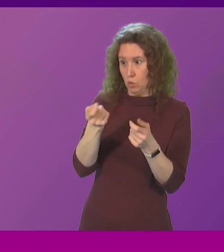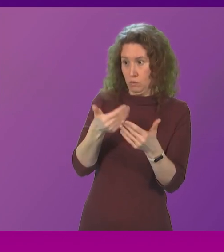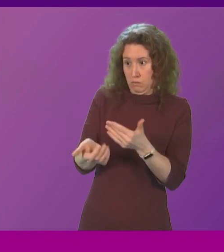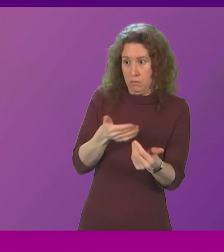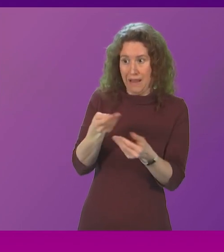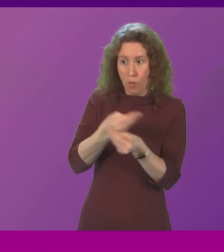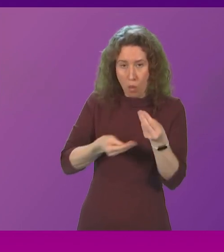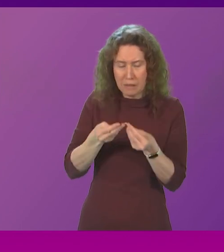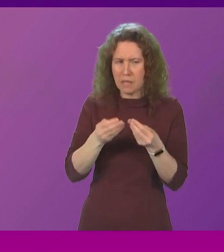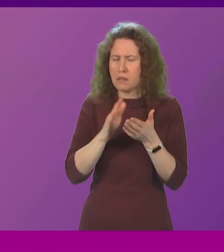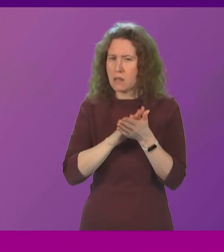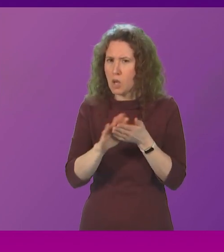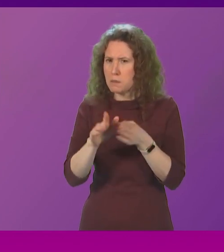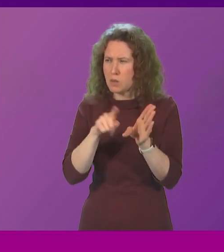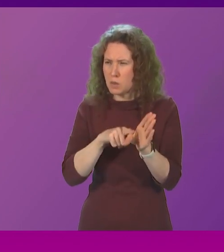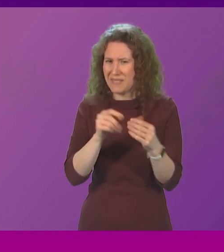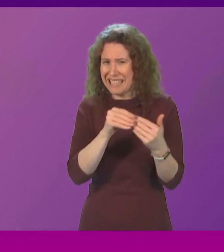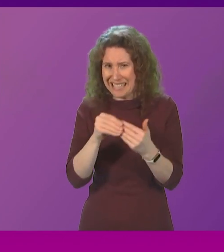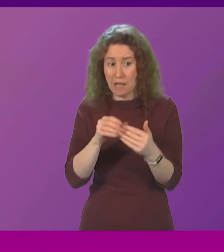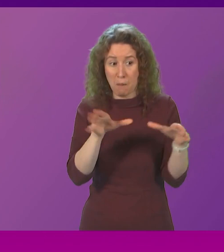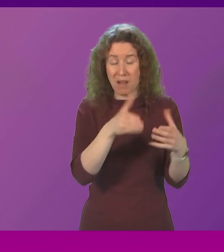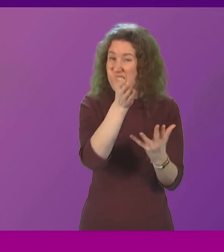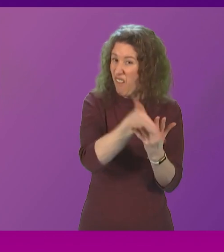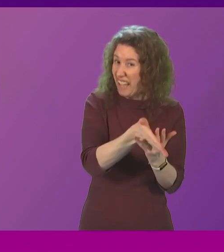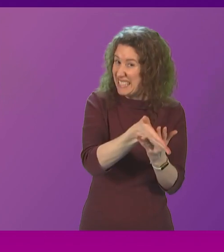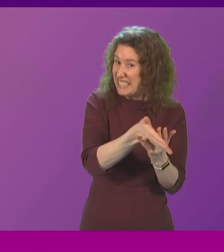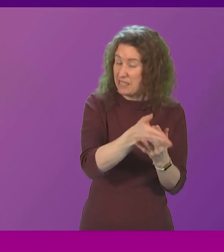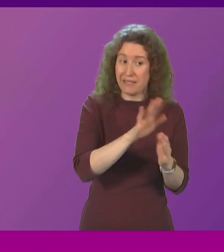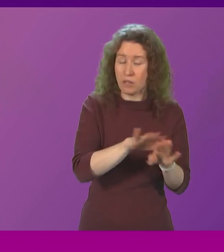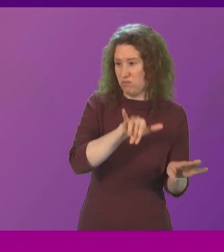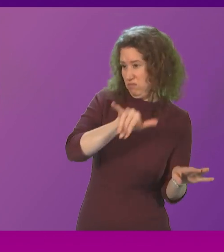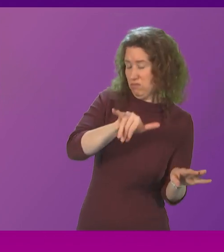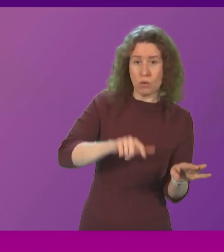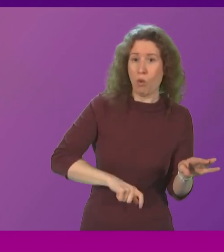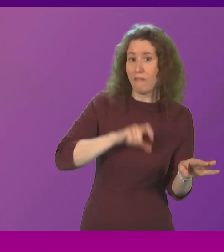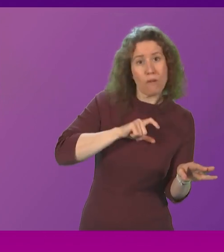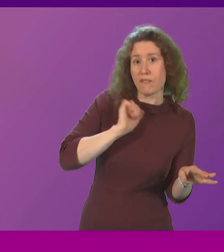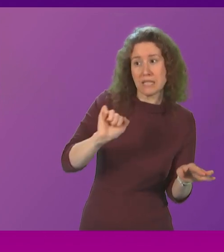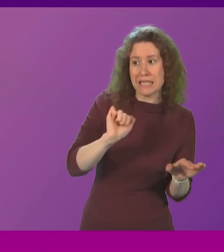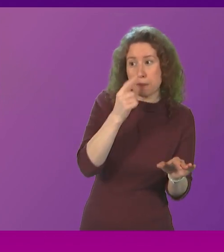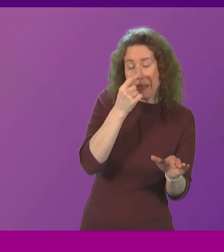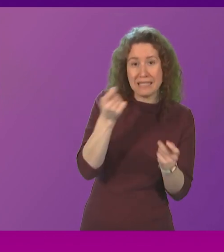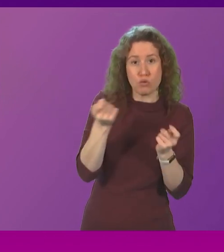Humza Yousaf is leading a divided party that has no confidence in his Government’s ability. It is no wonder why.